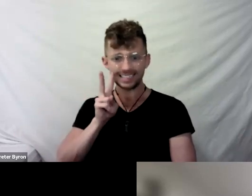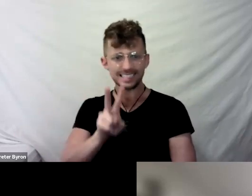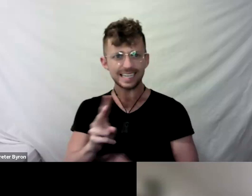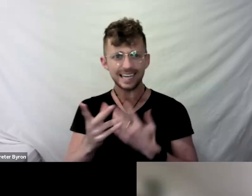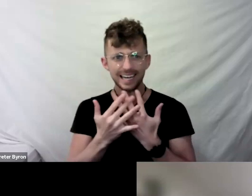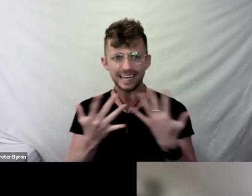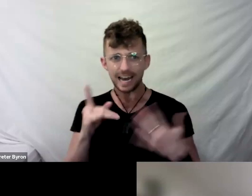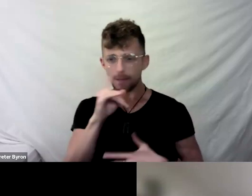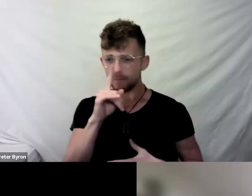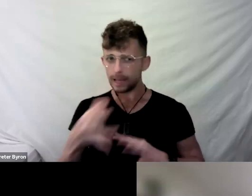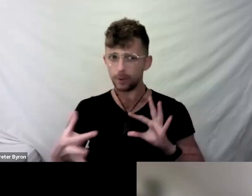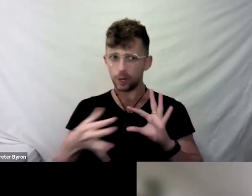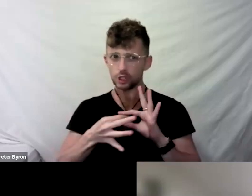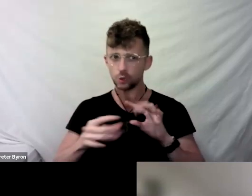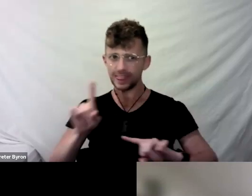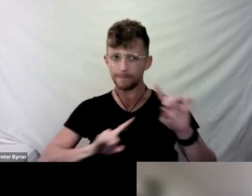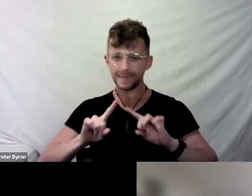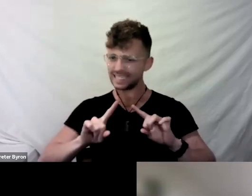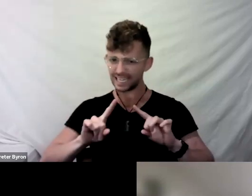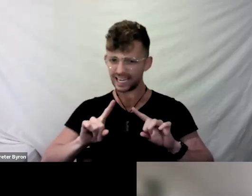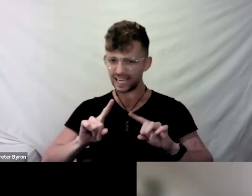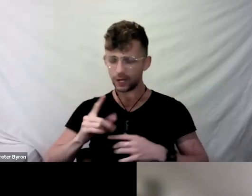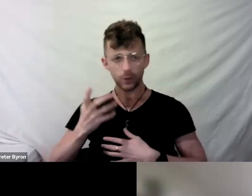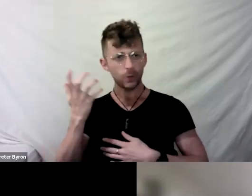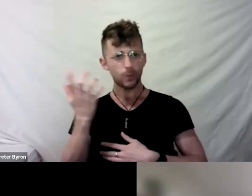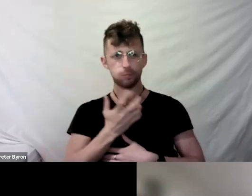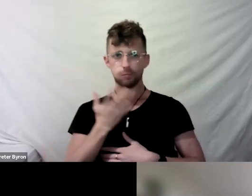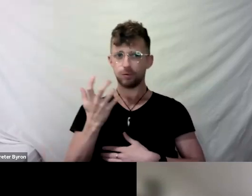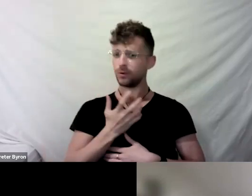in attendance, this evening. It is a really important one.